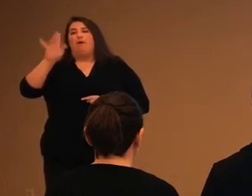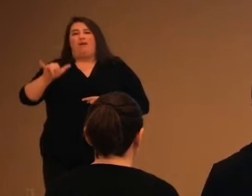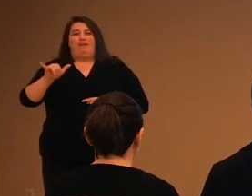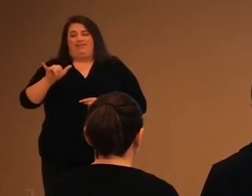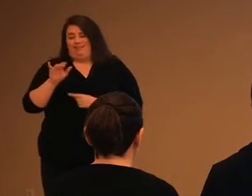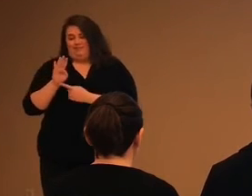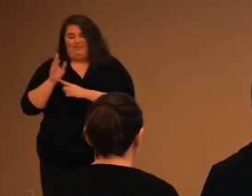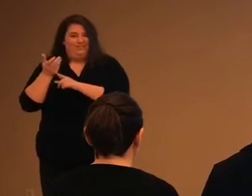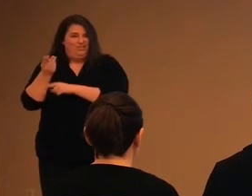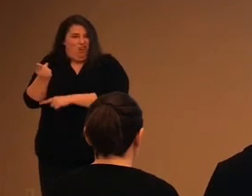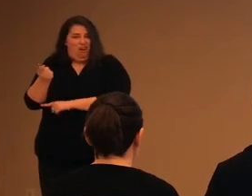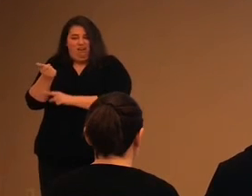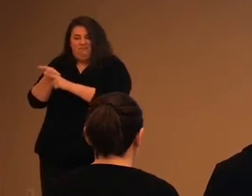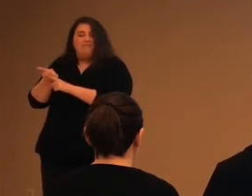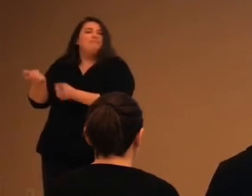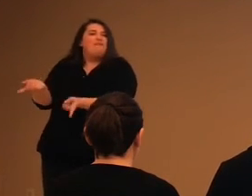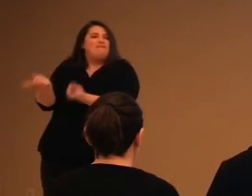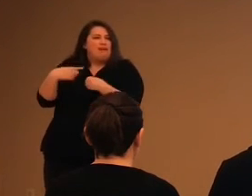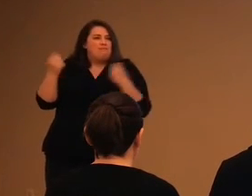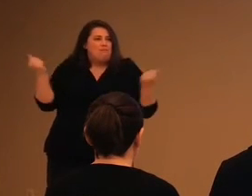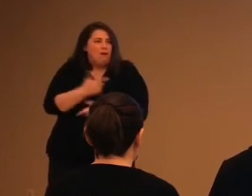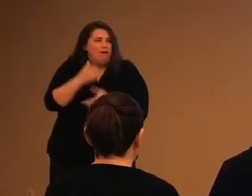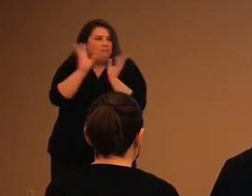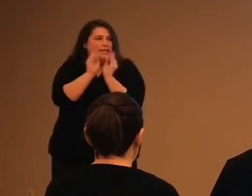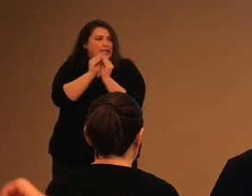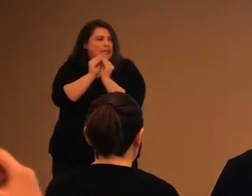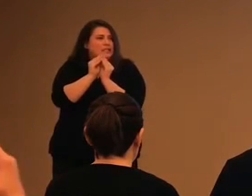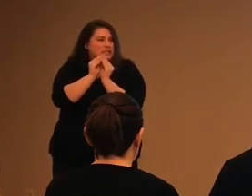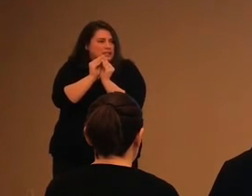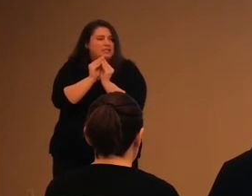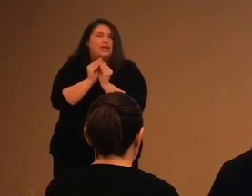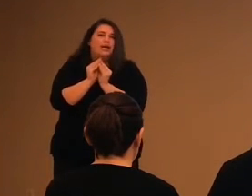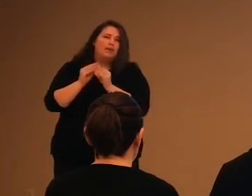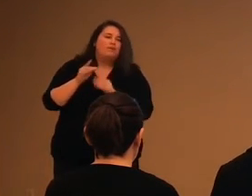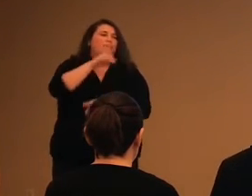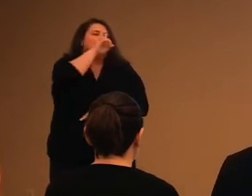People took turns taking Farber for his little walks outdoors and helping him have this morning an afternoon snack